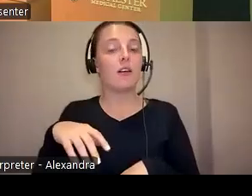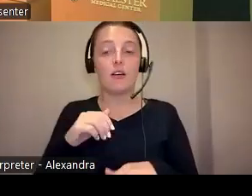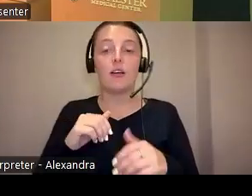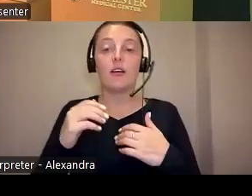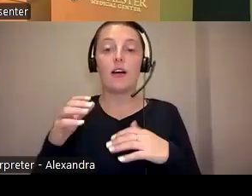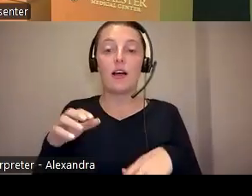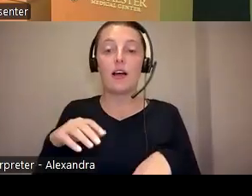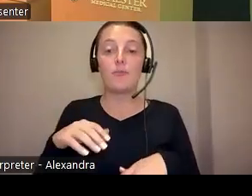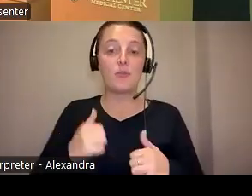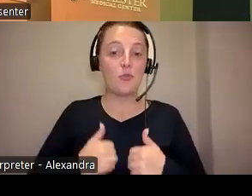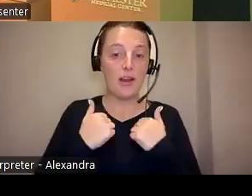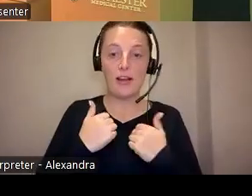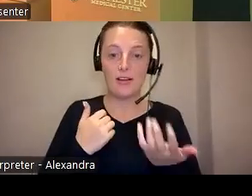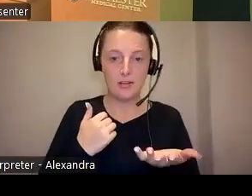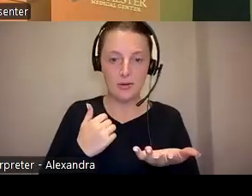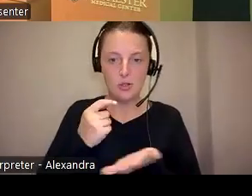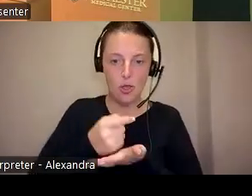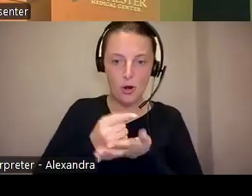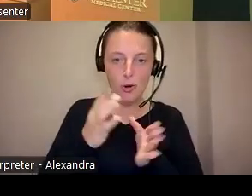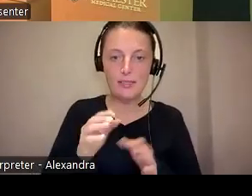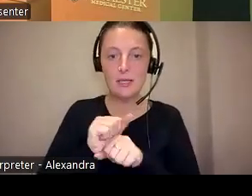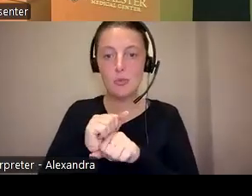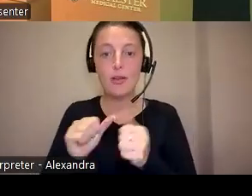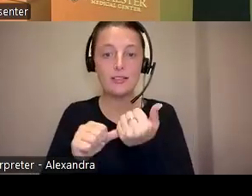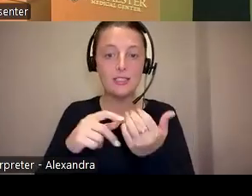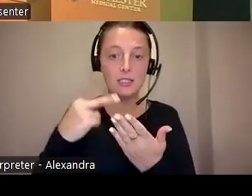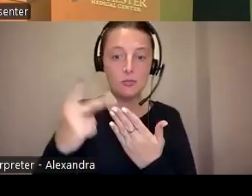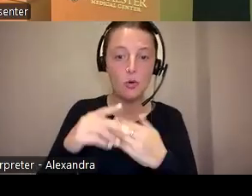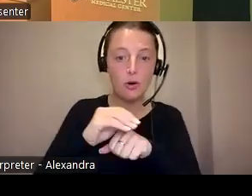disciplines. For anybody in those disciplines who's interacted with her, you would know what